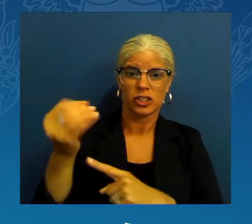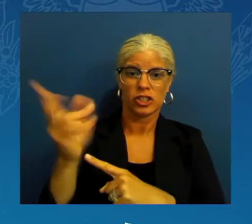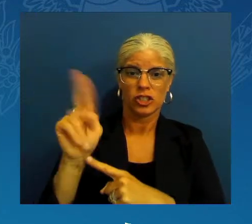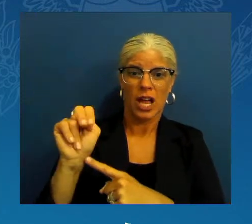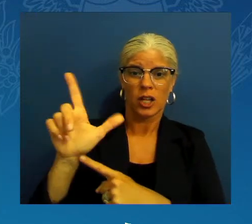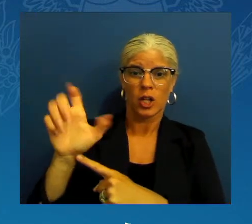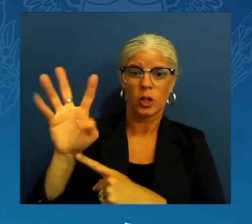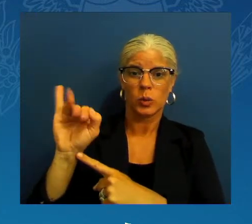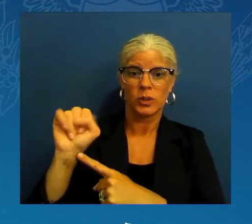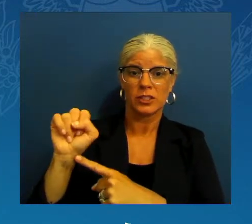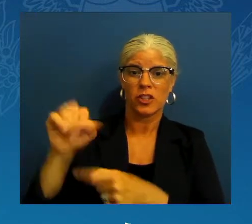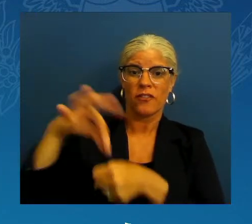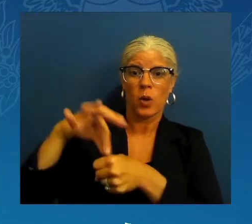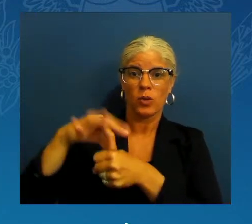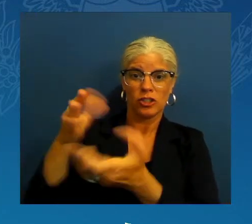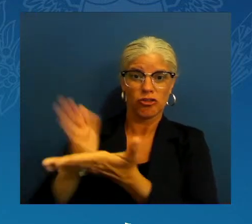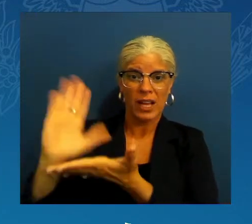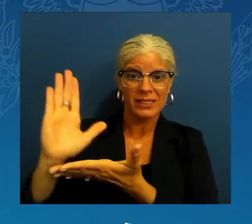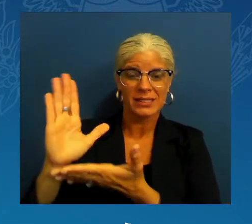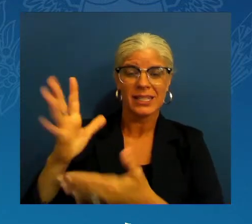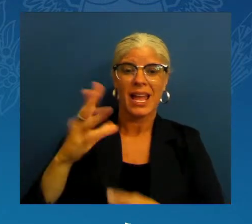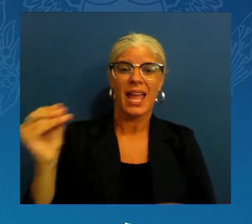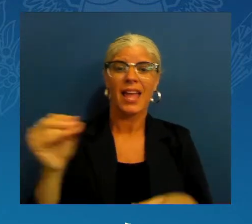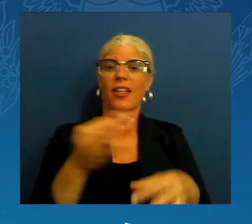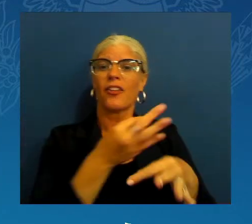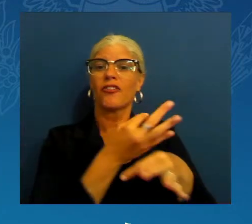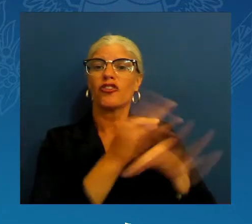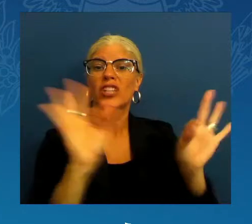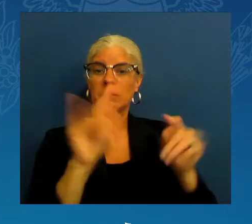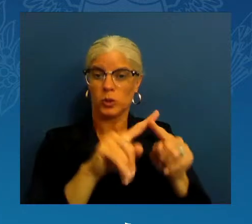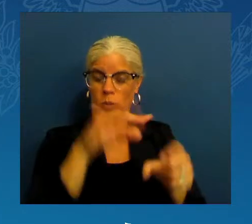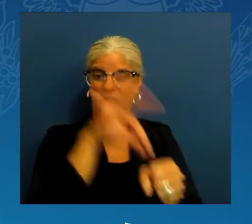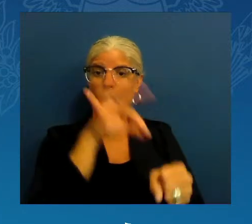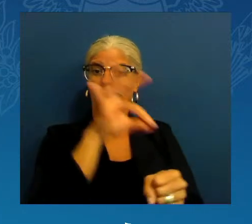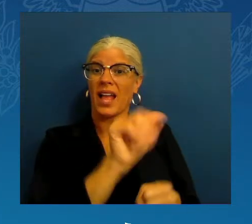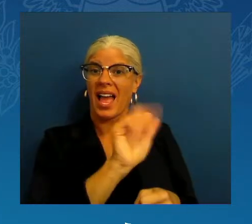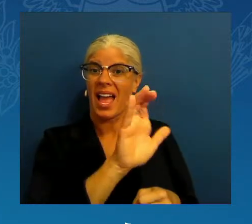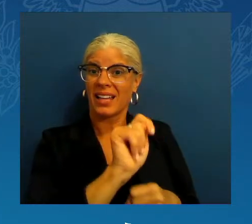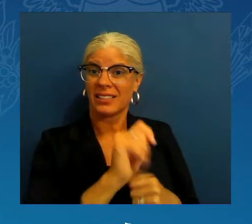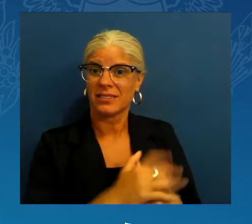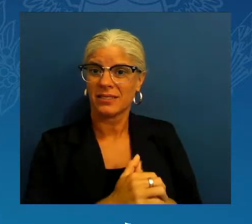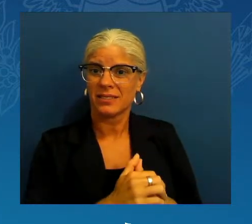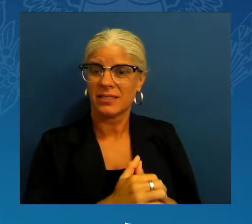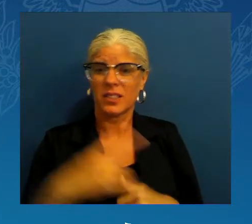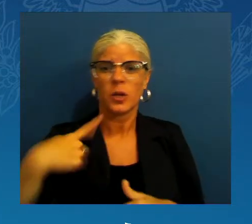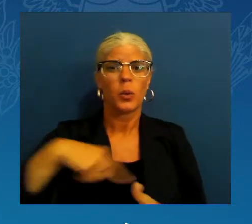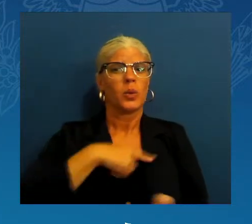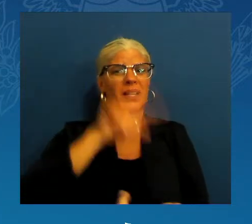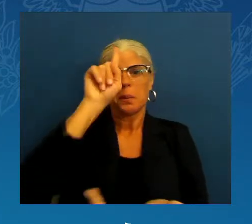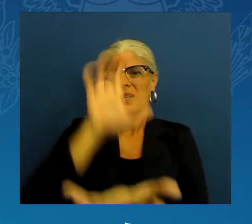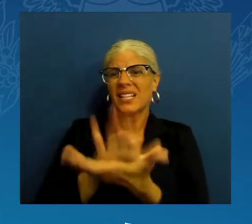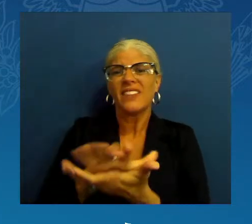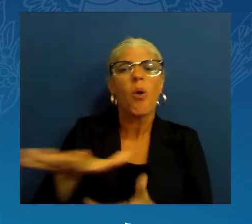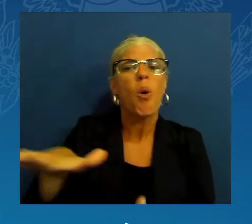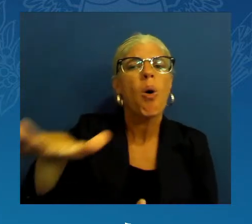We who believe that every person should be free from gun violence will finally pass universal background checks,